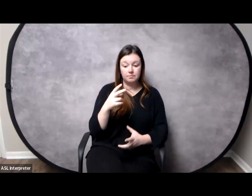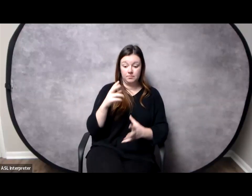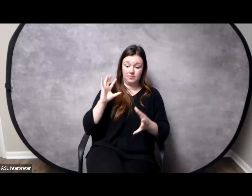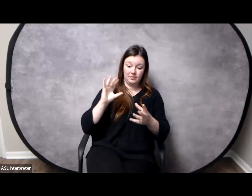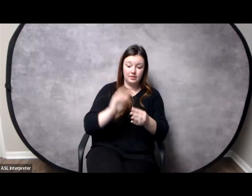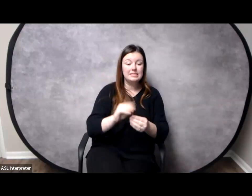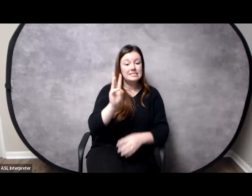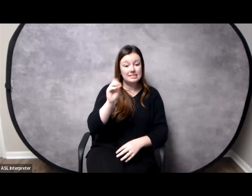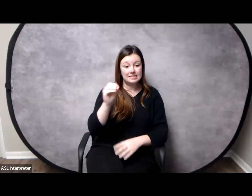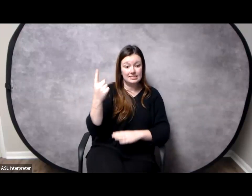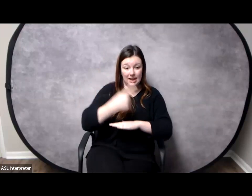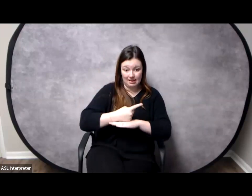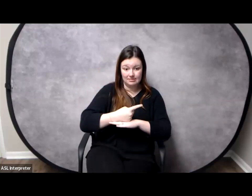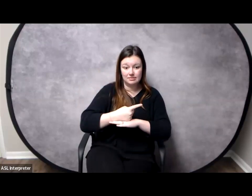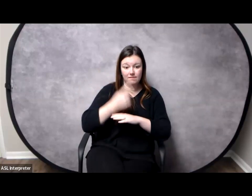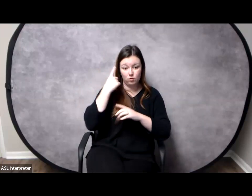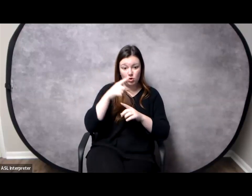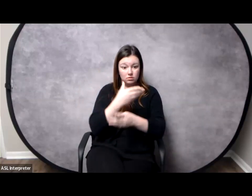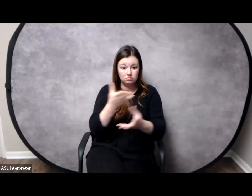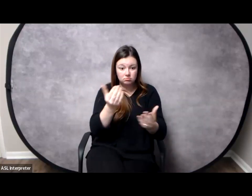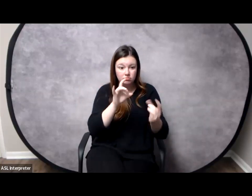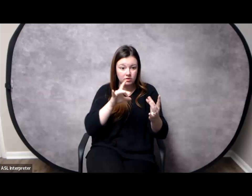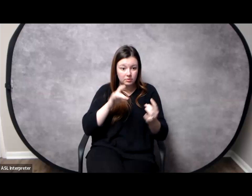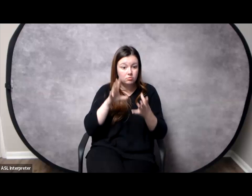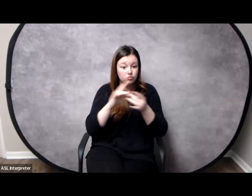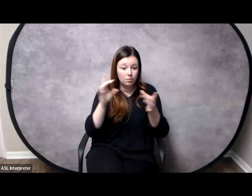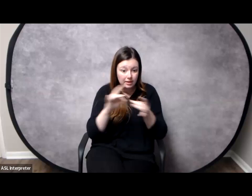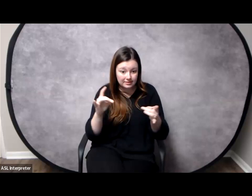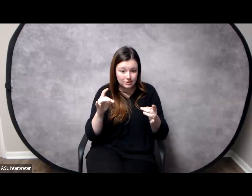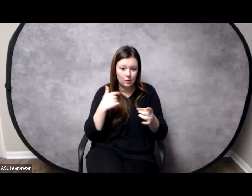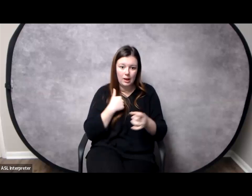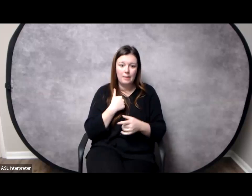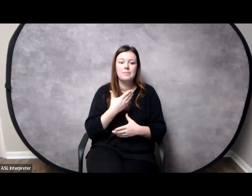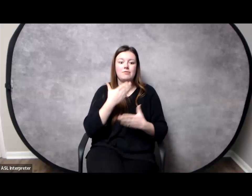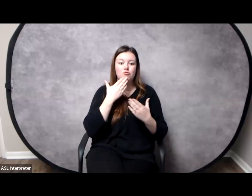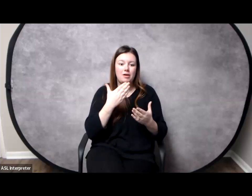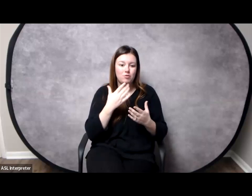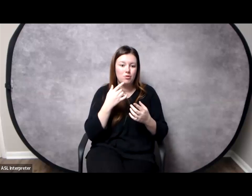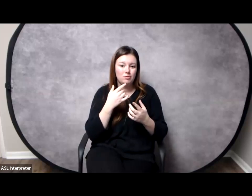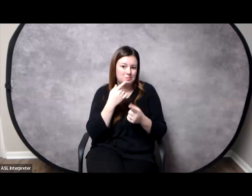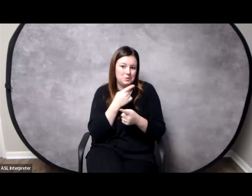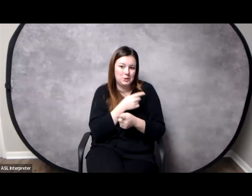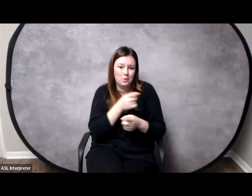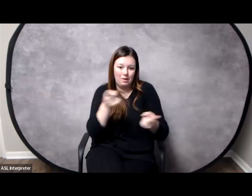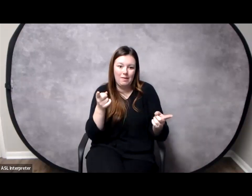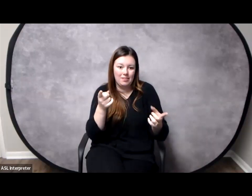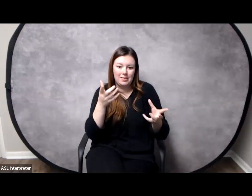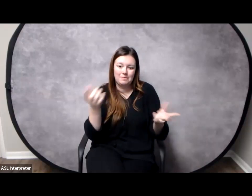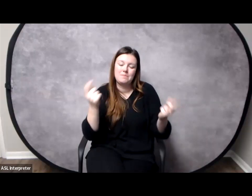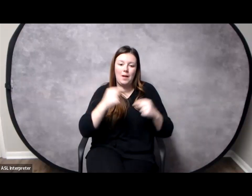I'm grateful that you all invited us to have an audience with you before the comments close. But you don't have much time.